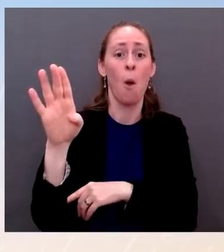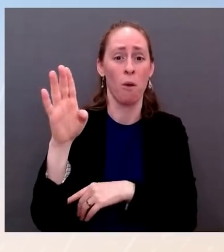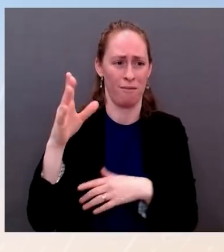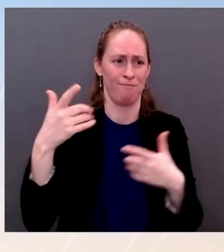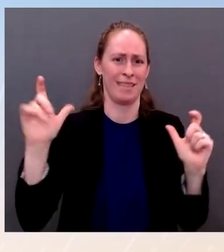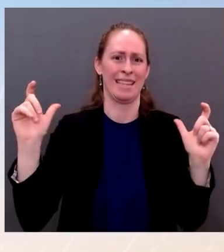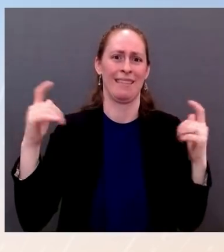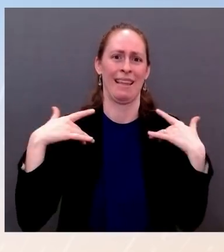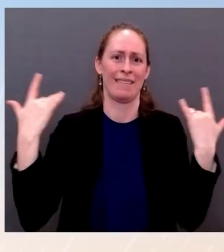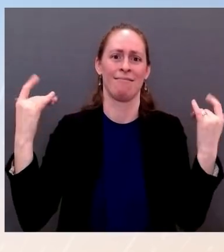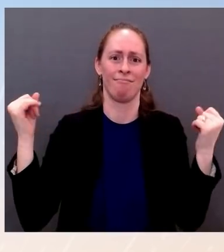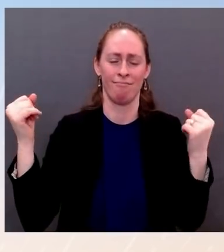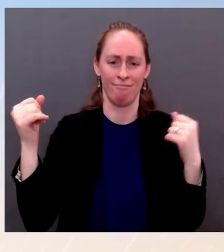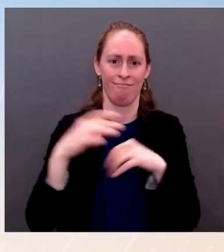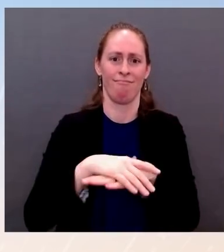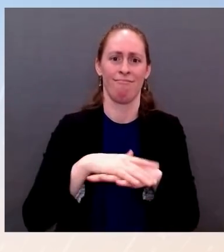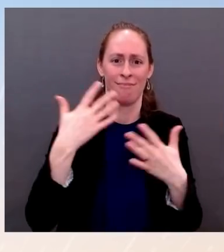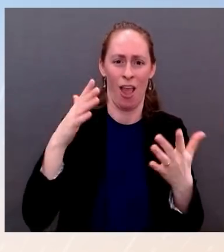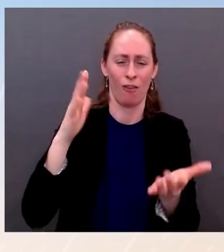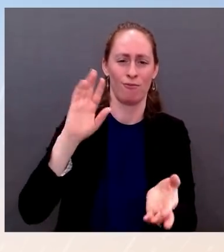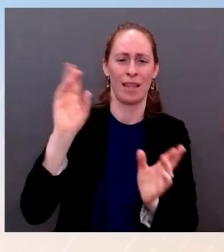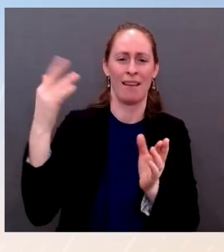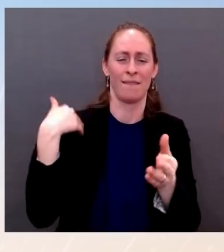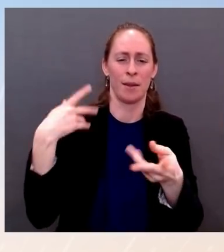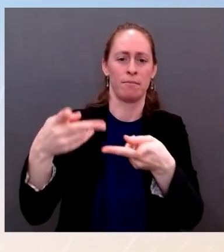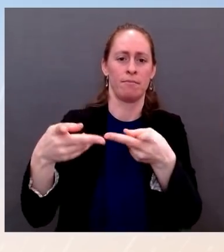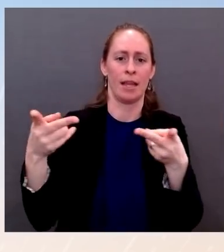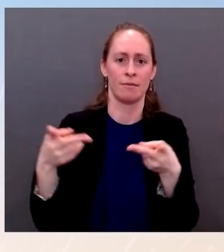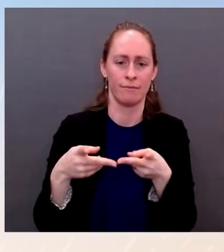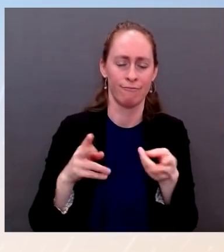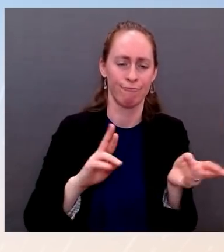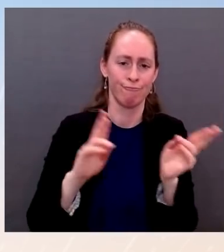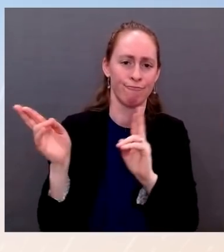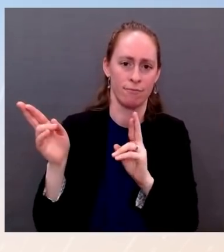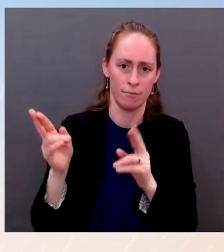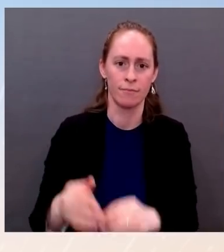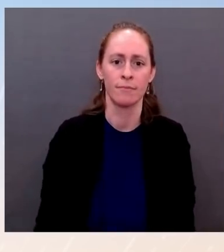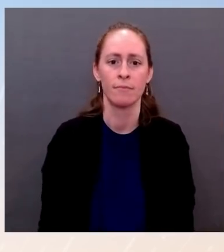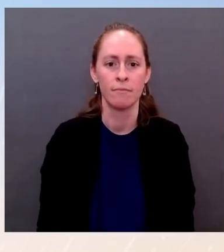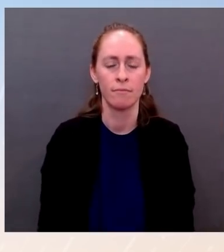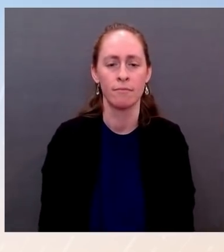There's already 500 DHS personnel providing extensive air and maritime security resources.